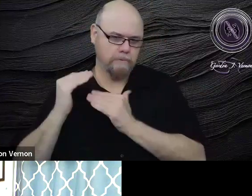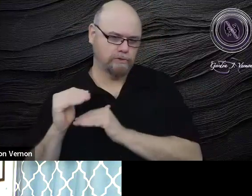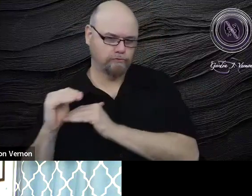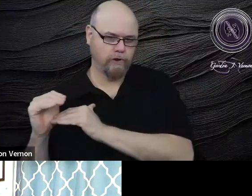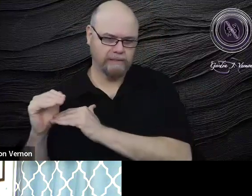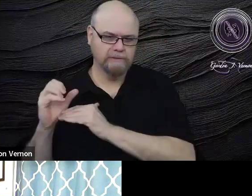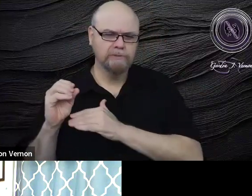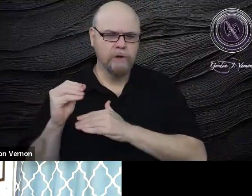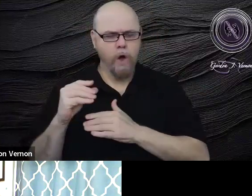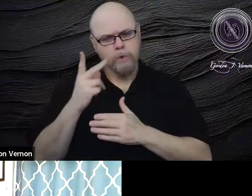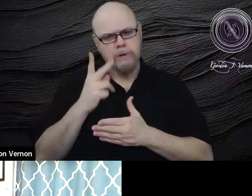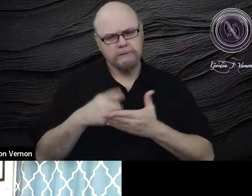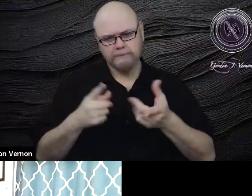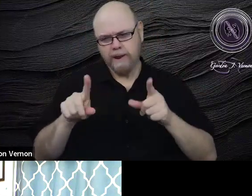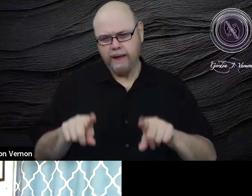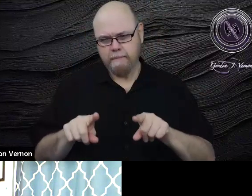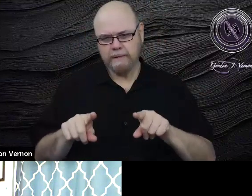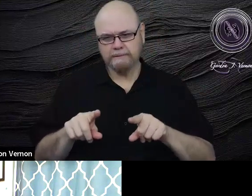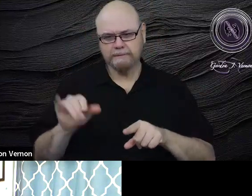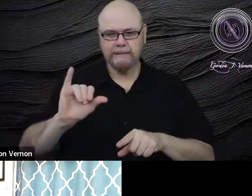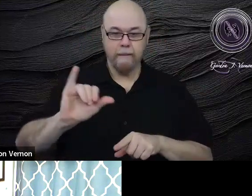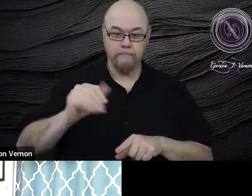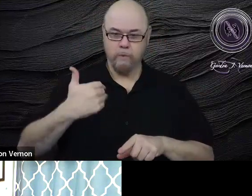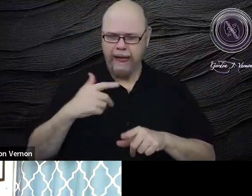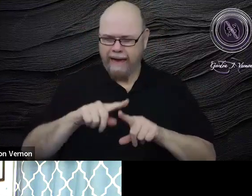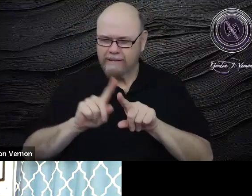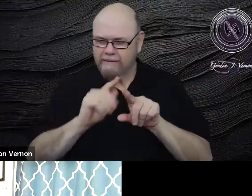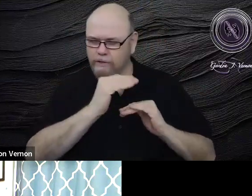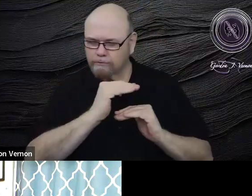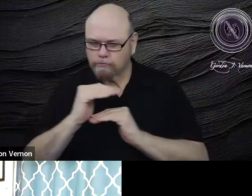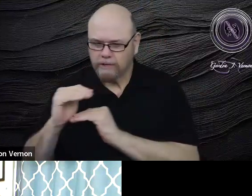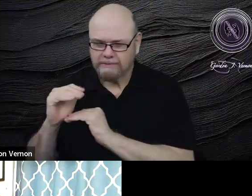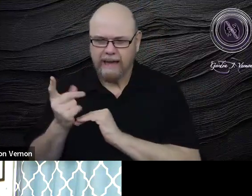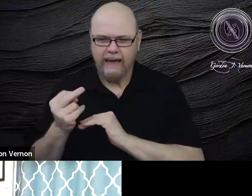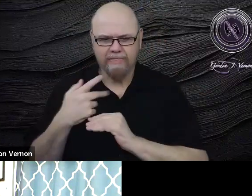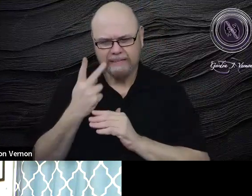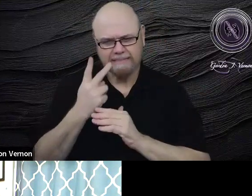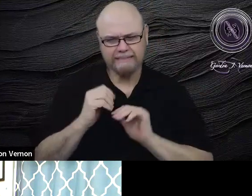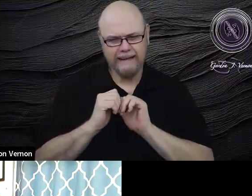So with these remarks on future directions, I would like to thank you very much for your attention